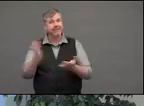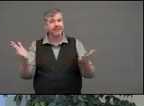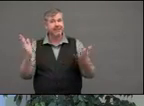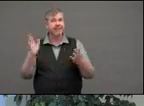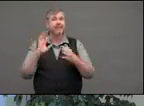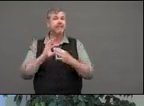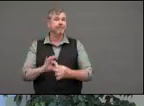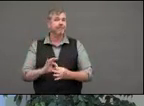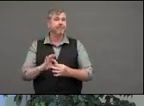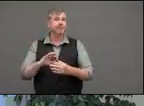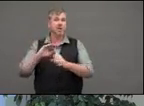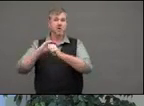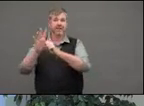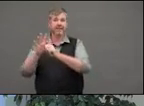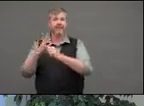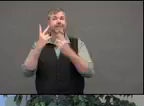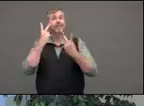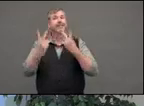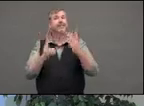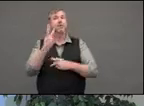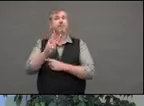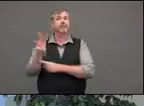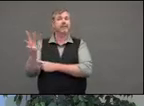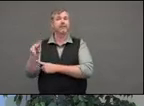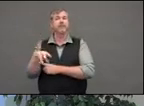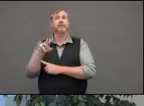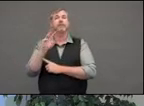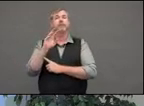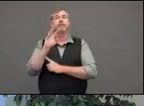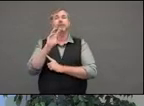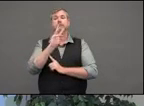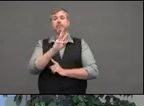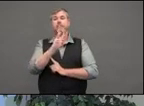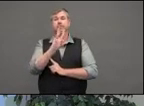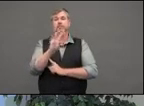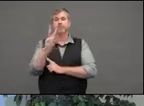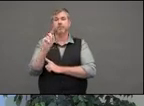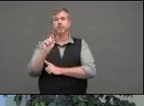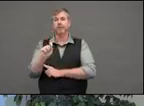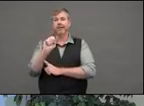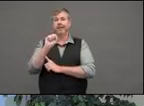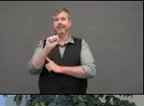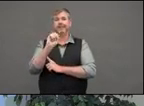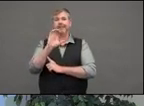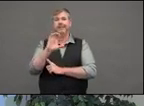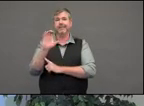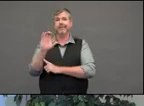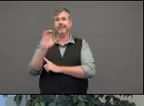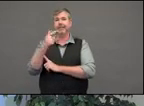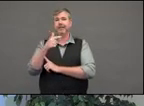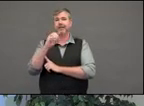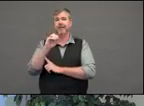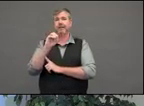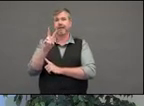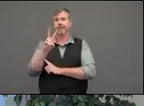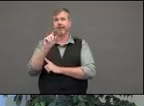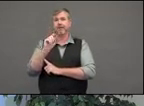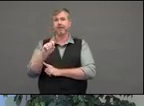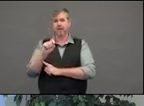website at www.sccgov.org coronavirus thank you for watching and please continue to stay